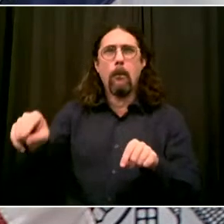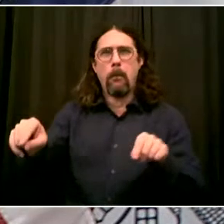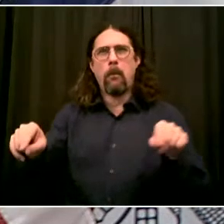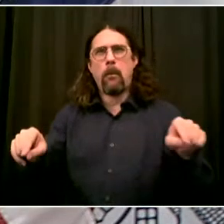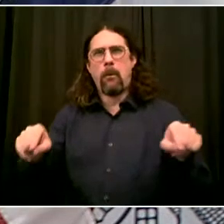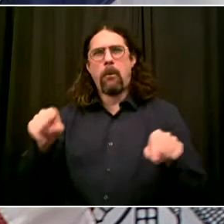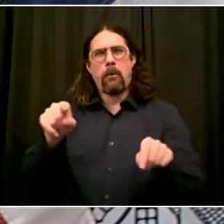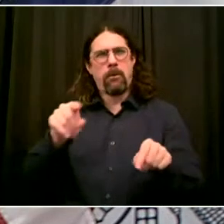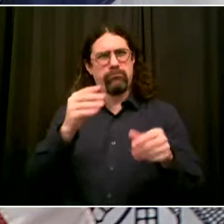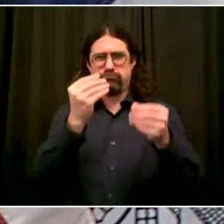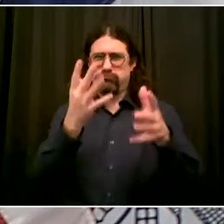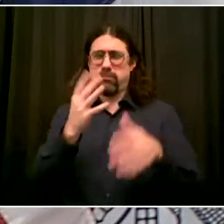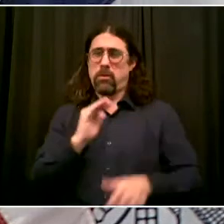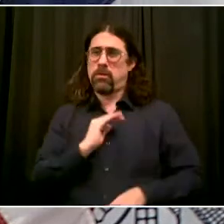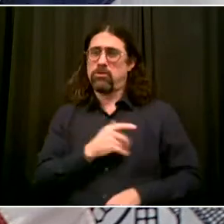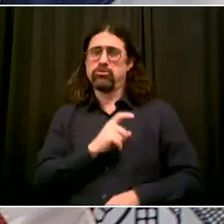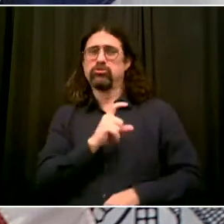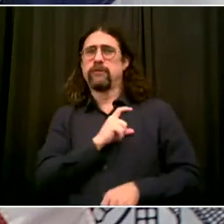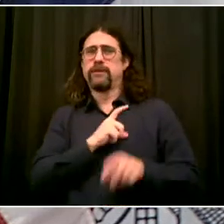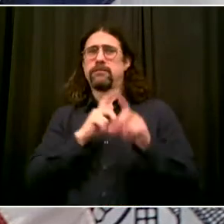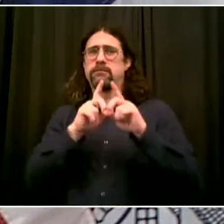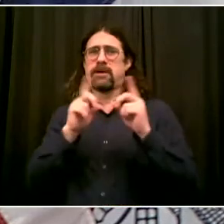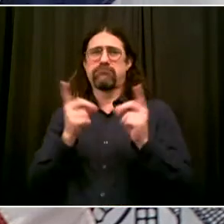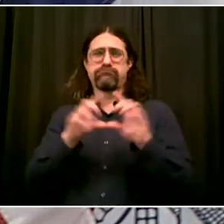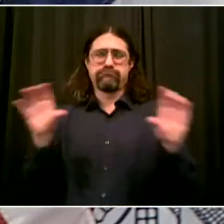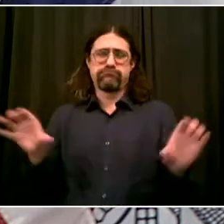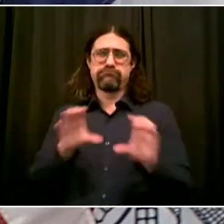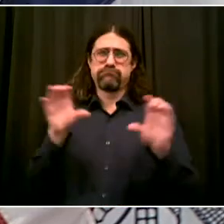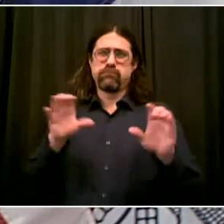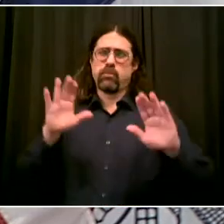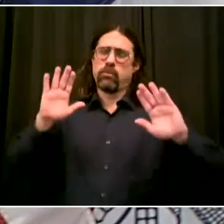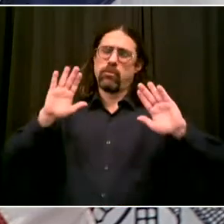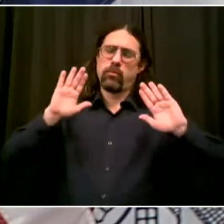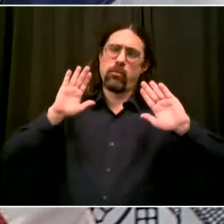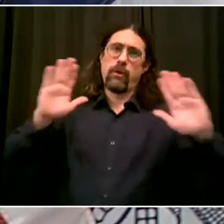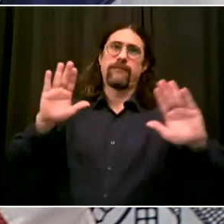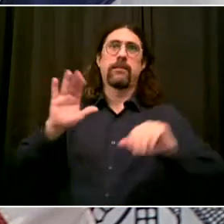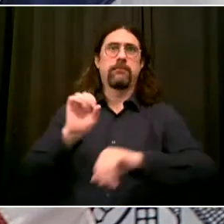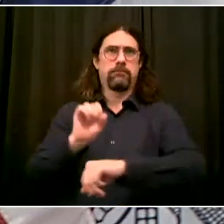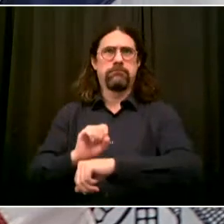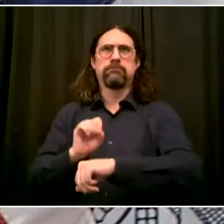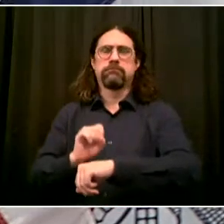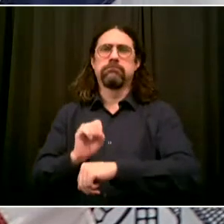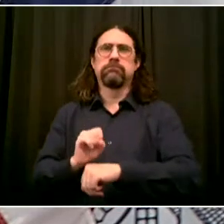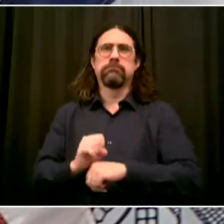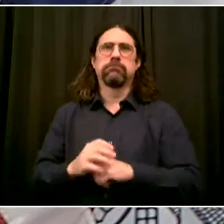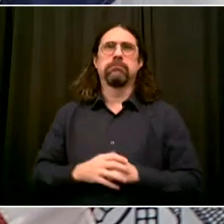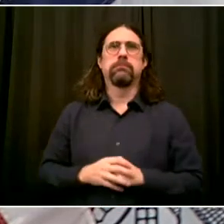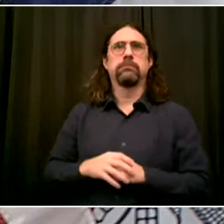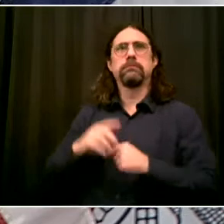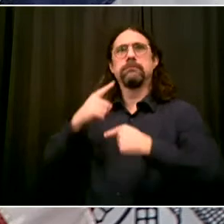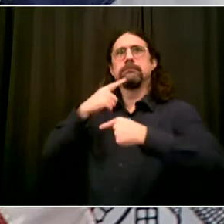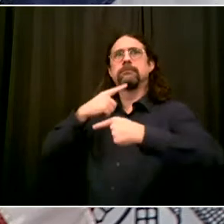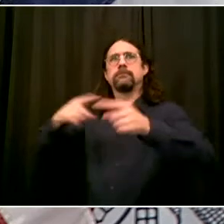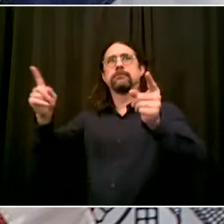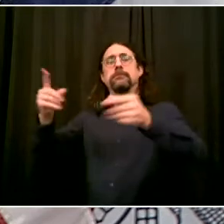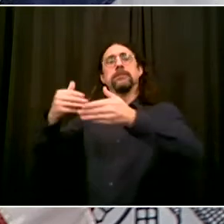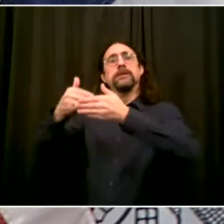DOES NOT BELIEVE MMAYORRAL CONTROL OF SCHOOL SHOULD CONTINUE. I'M WONDERING WHAT YOUR R EARCTION TO THAT